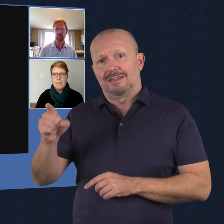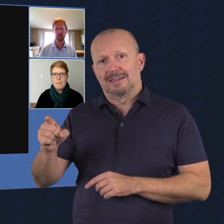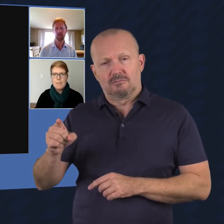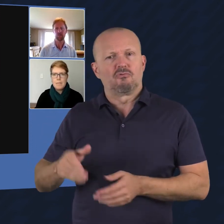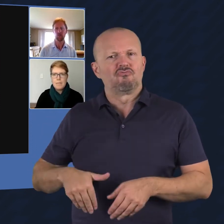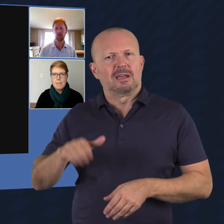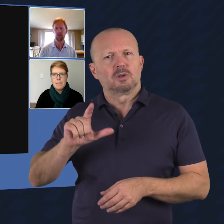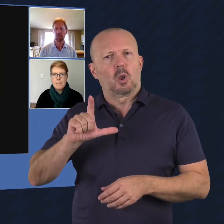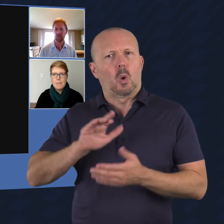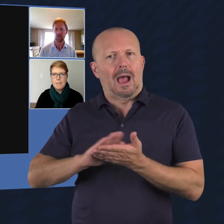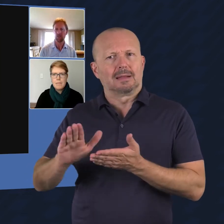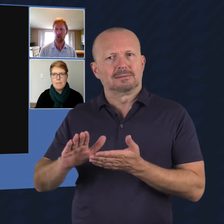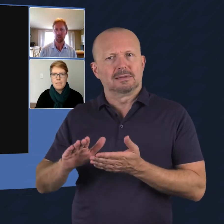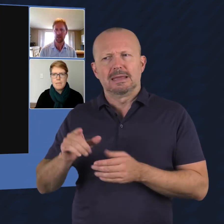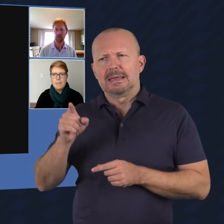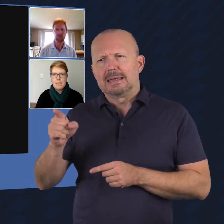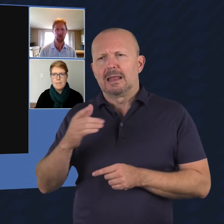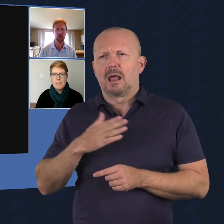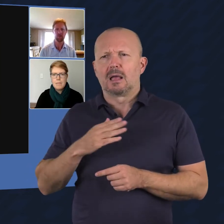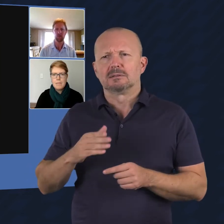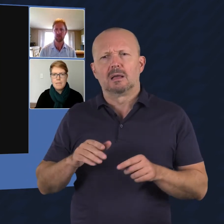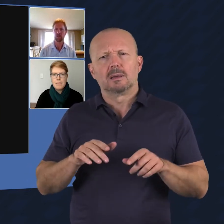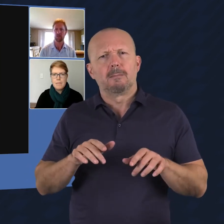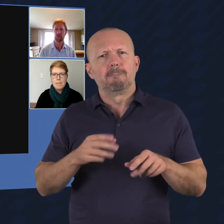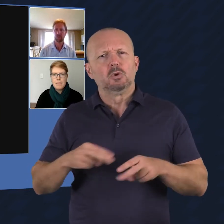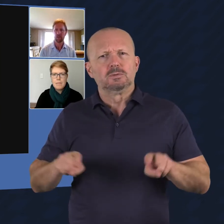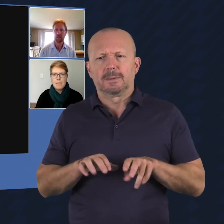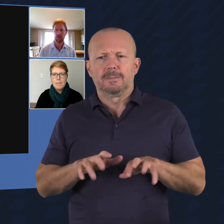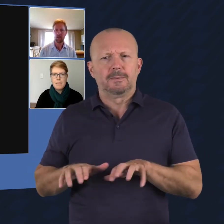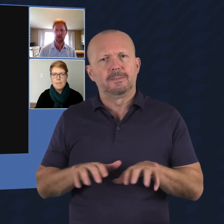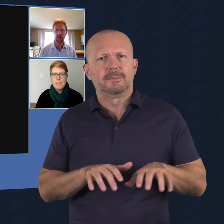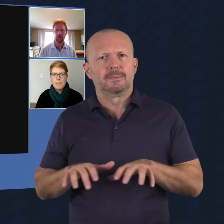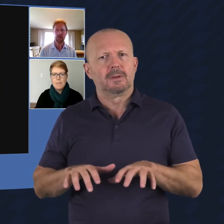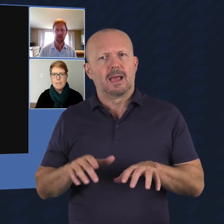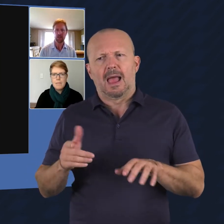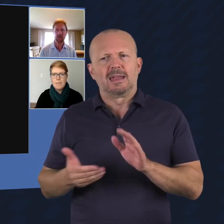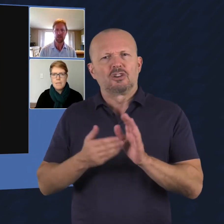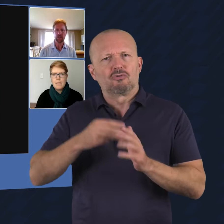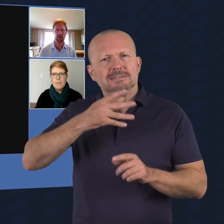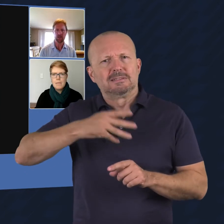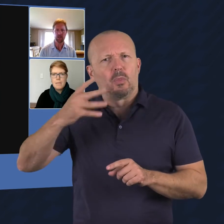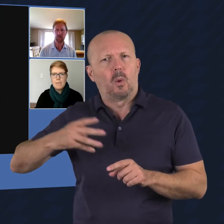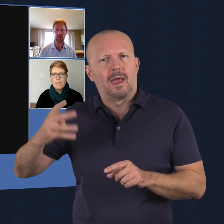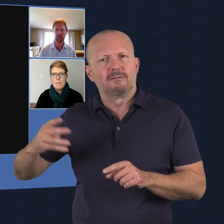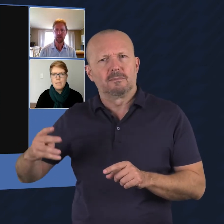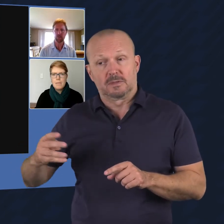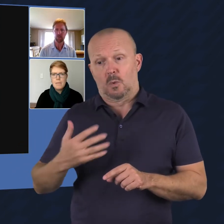New Zealand's foremost synthpop and vaporwave musicians. Over the last twenty years, he's released 15 albums